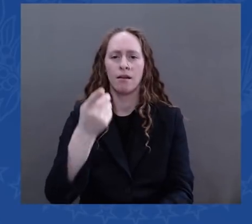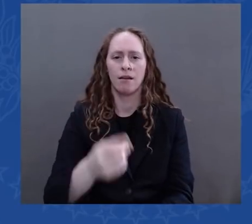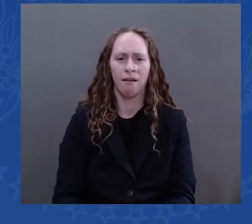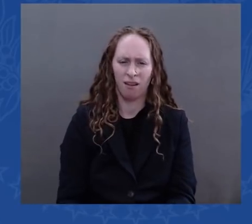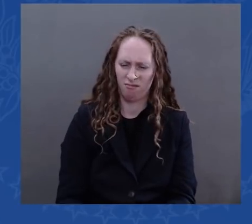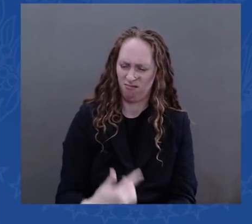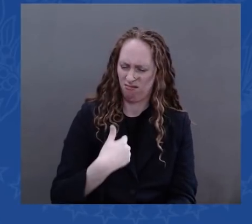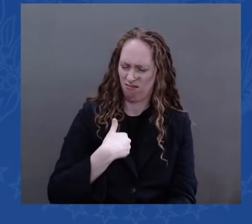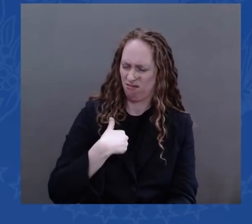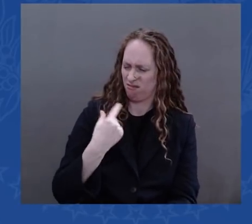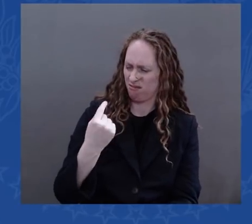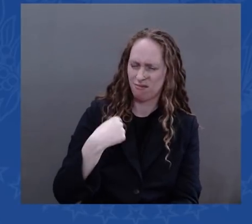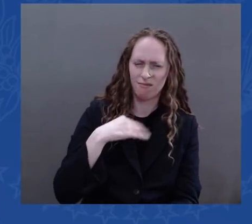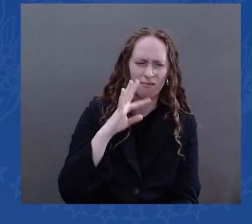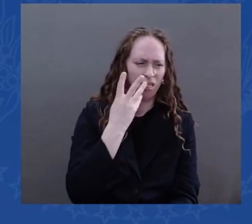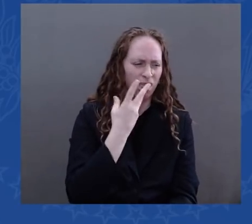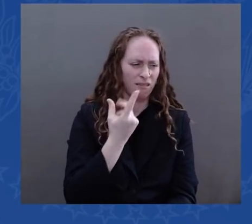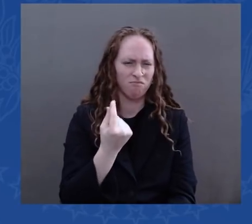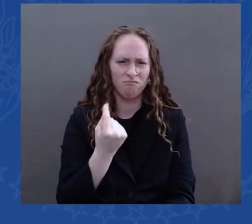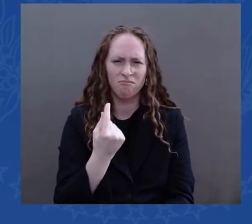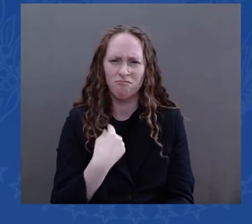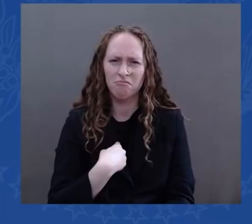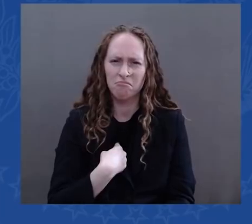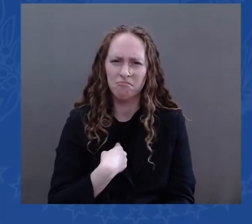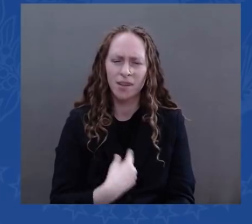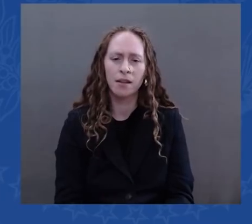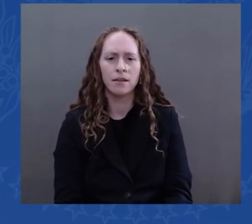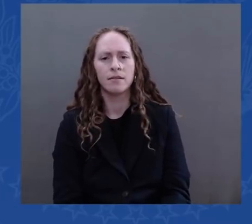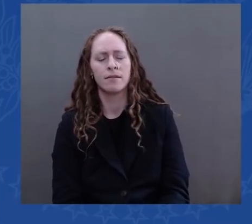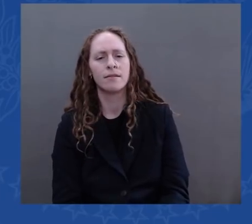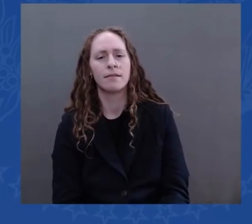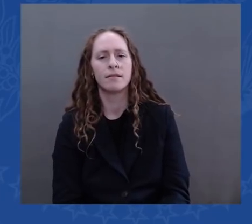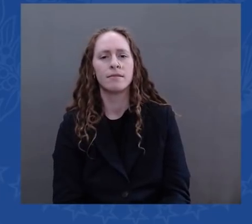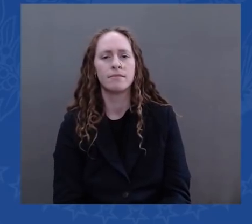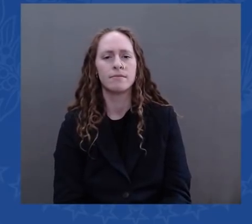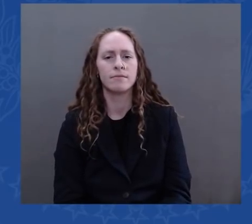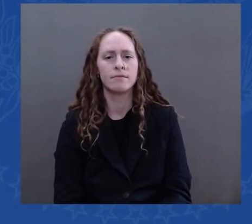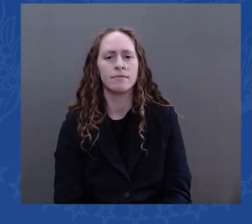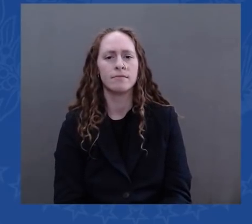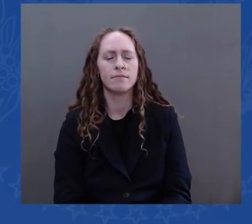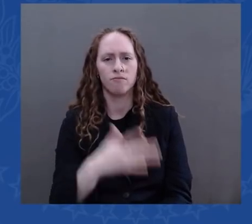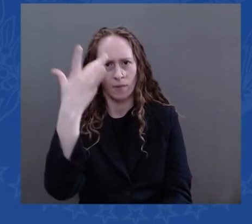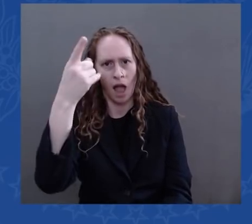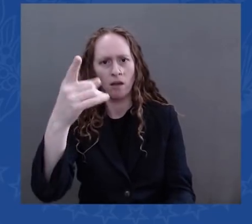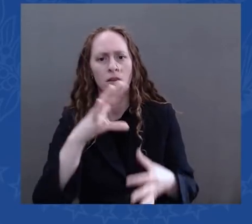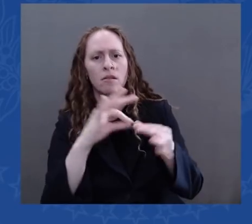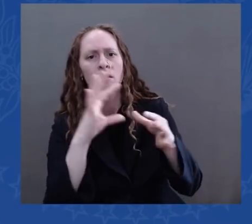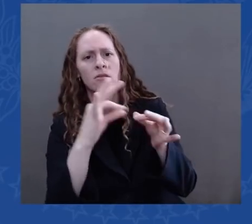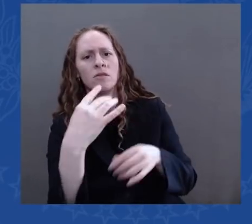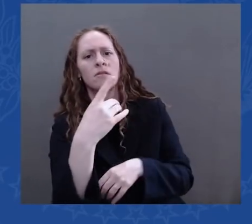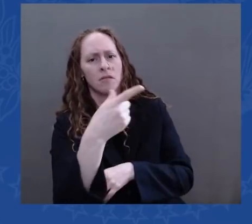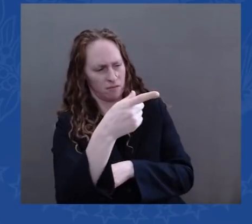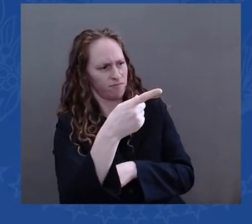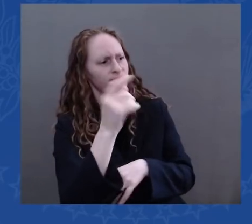it sounded like you told U.S. troops they were going to Ukraine. It sounded like you said it was possible the U.S. would use a chemical weapon.